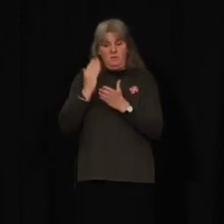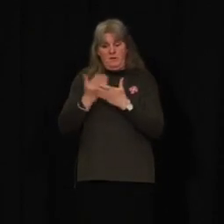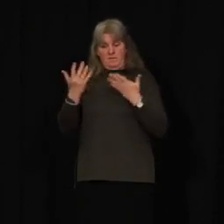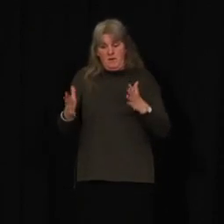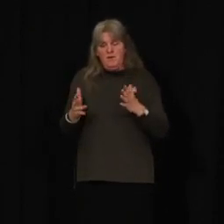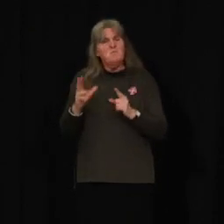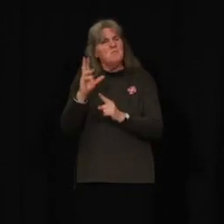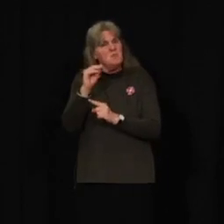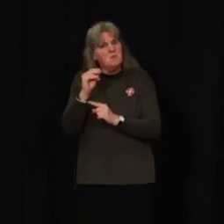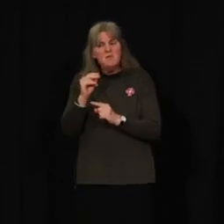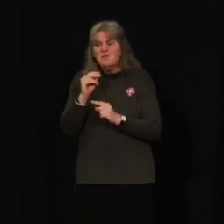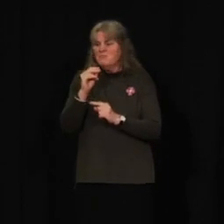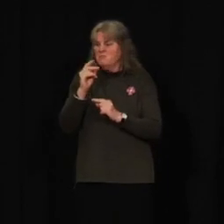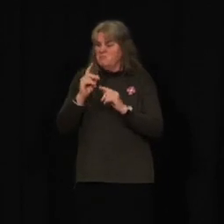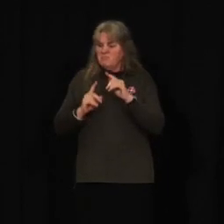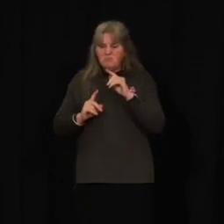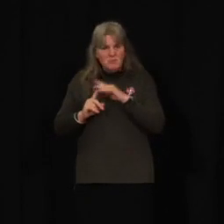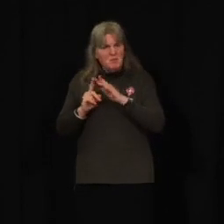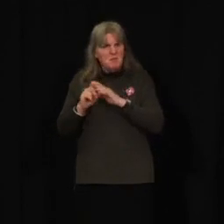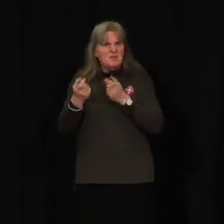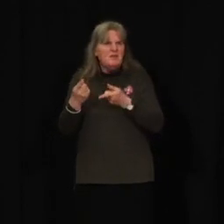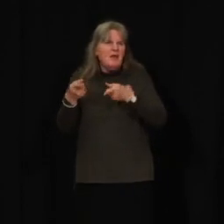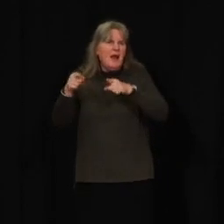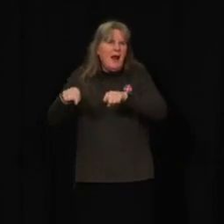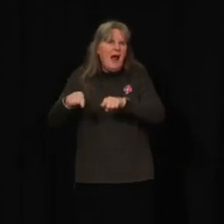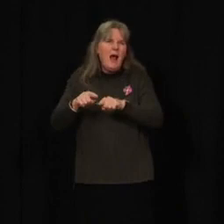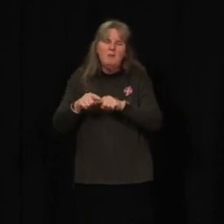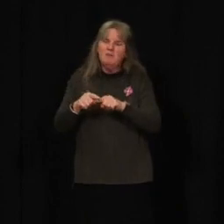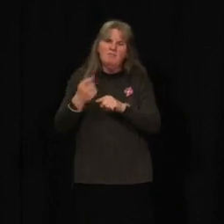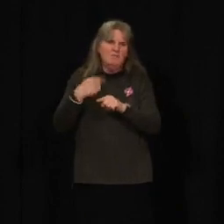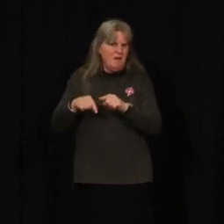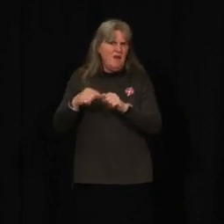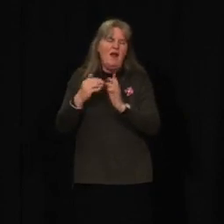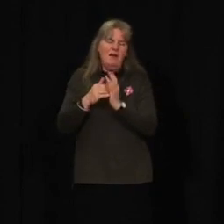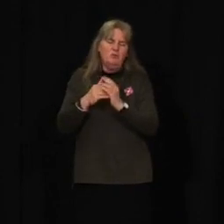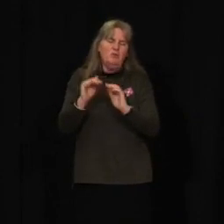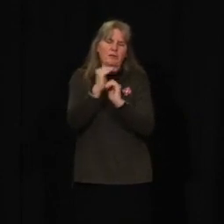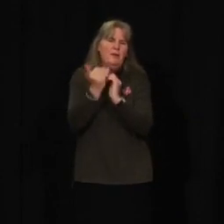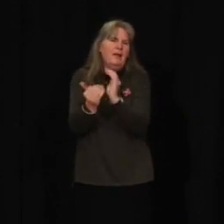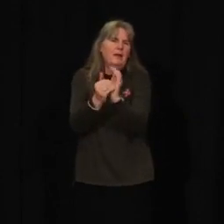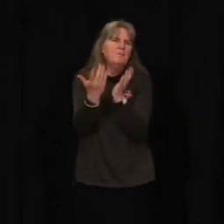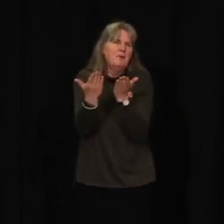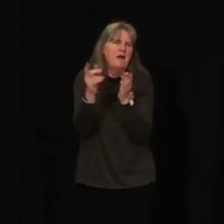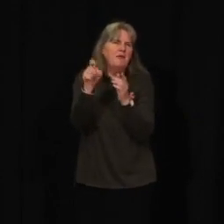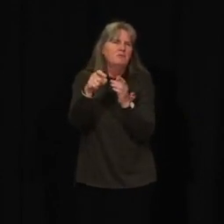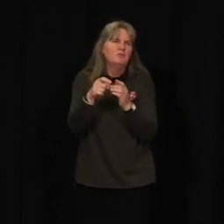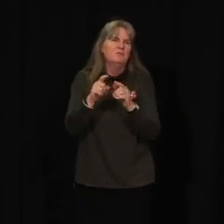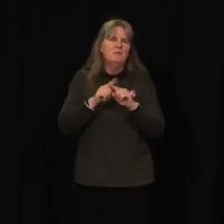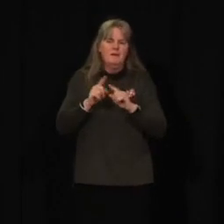Depending on how it arrives and how many people that the facts, we may have to issue new restrictions.